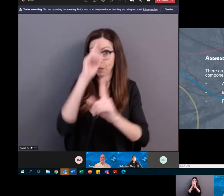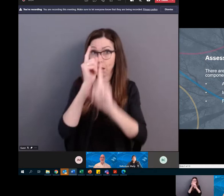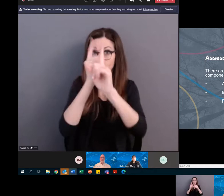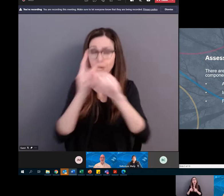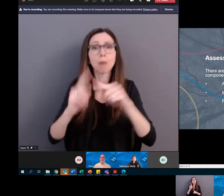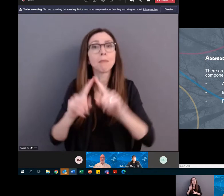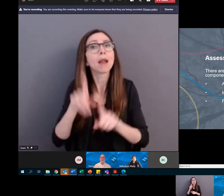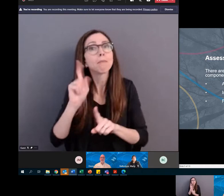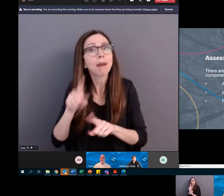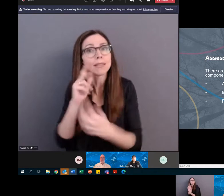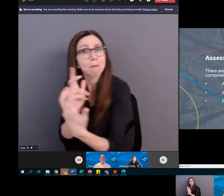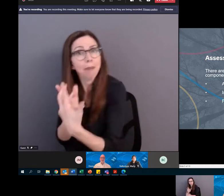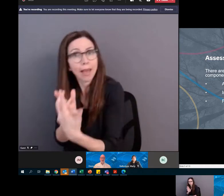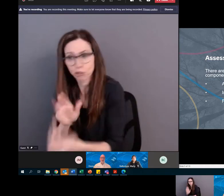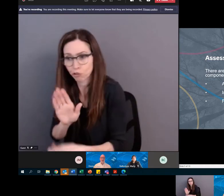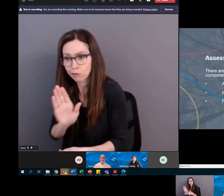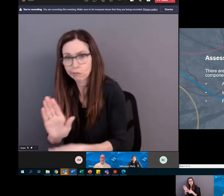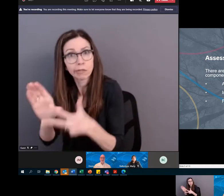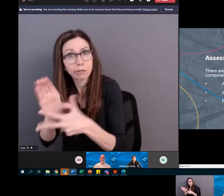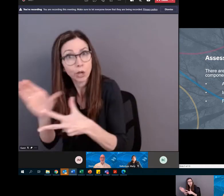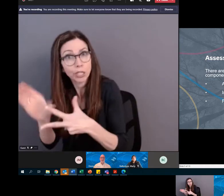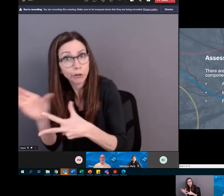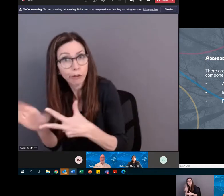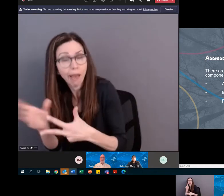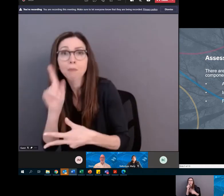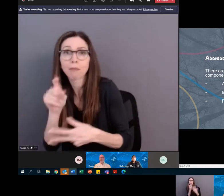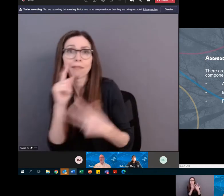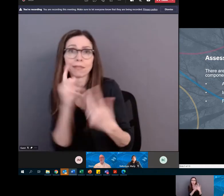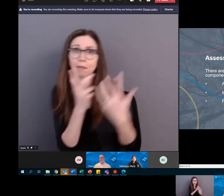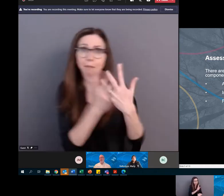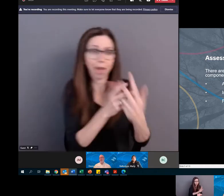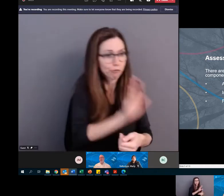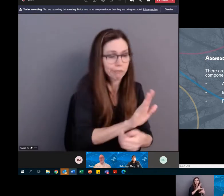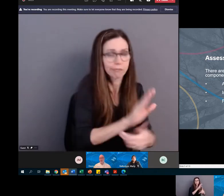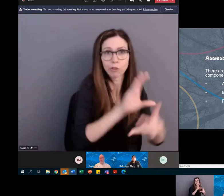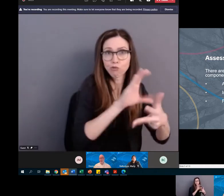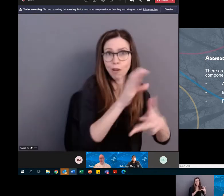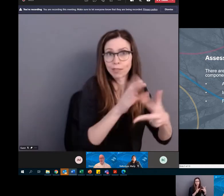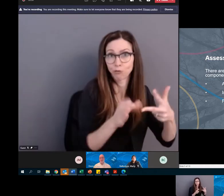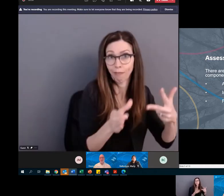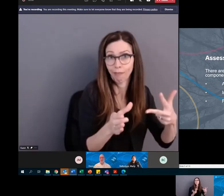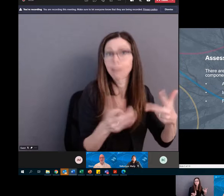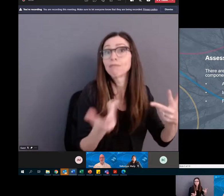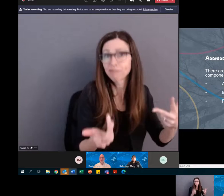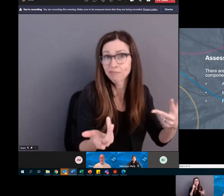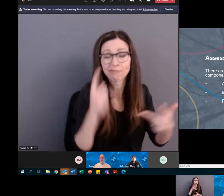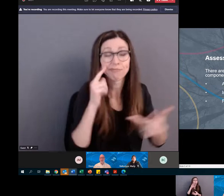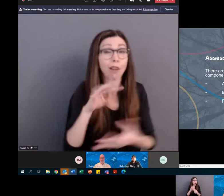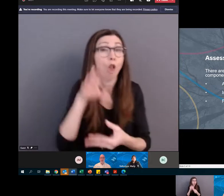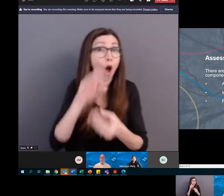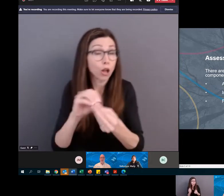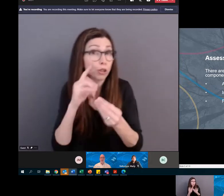that are listed in the published guidelines for each component. There are three assessment criterion